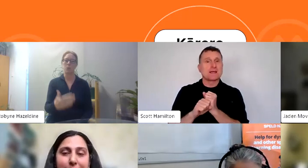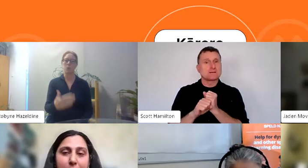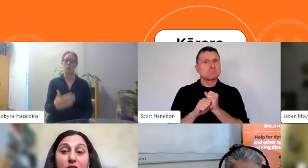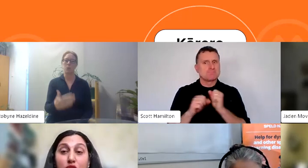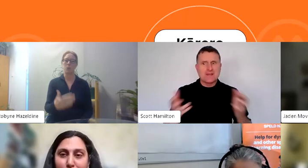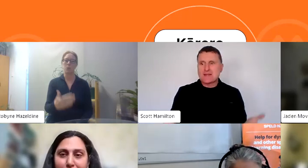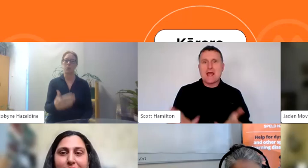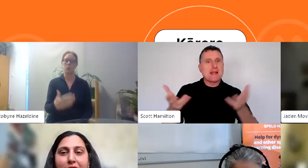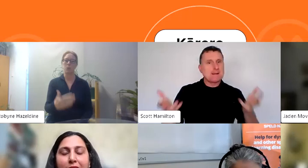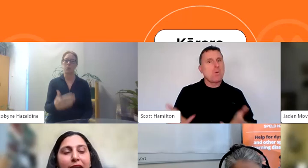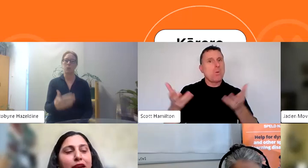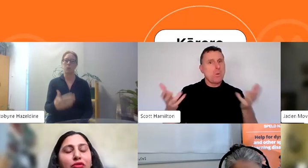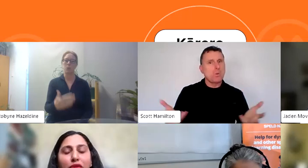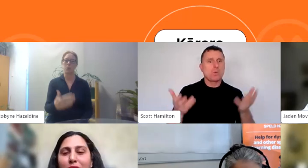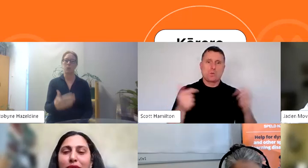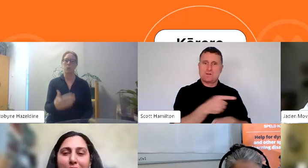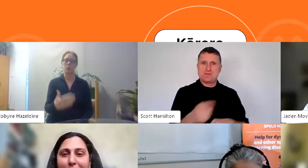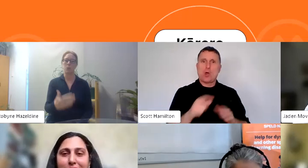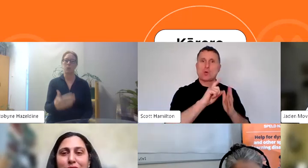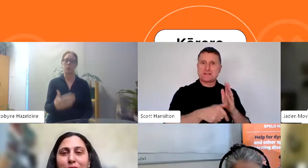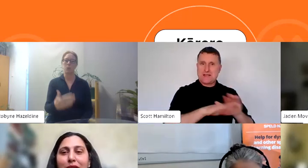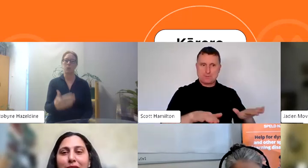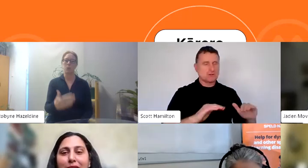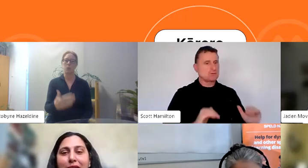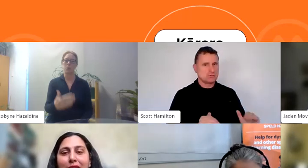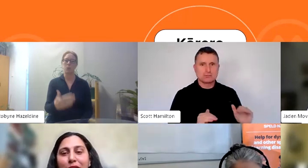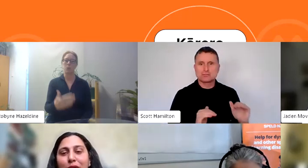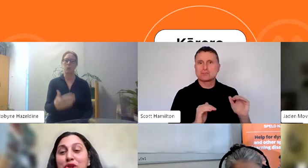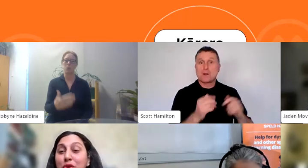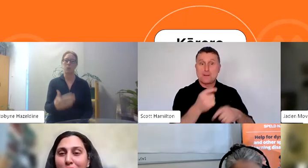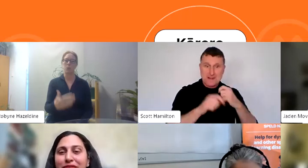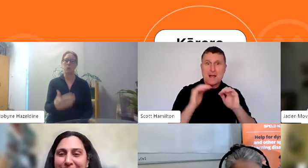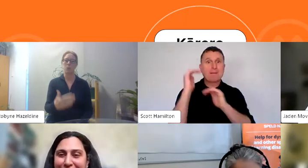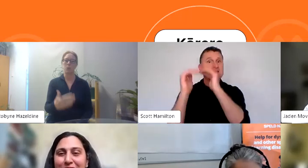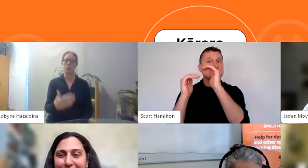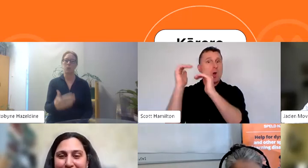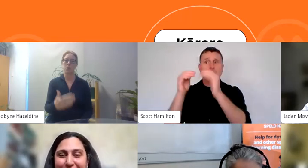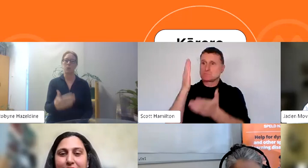disabled children can grow into adults who are sure of their self-identity,